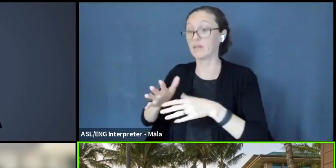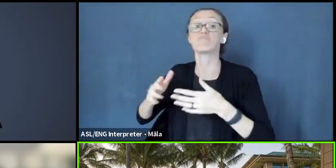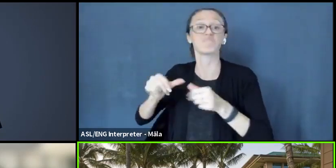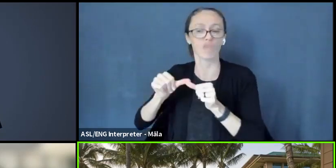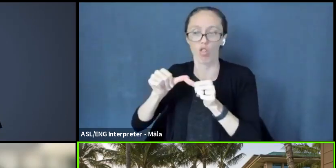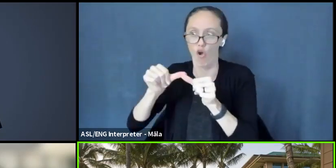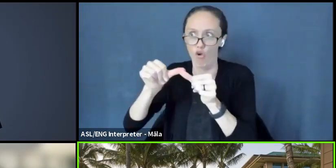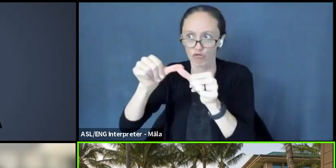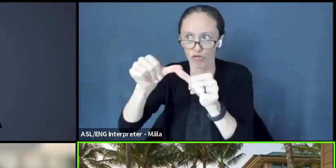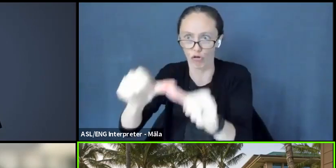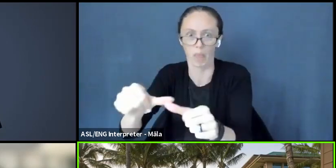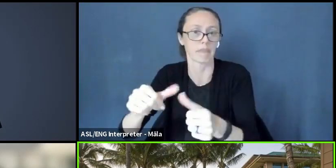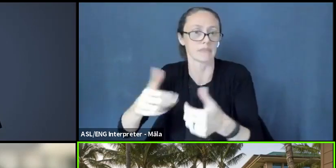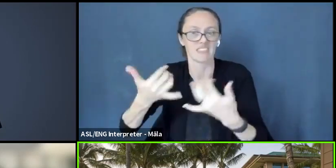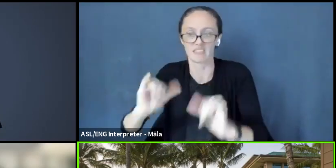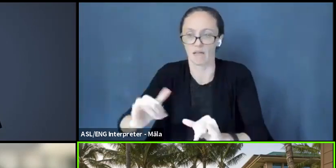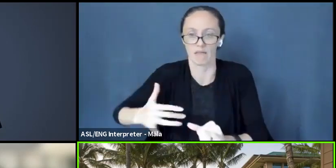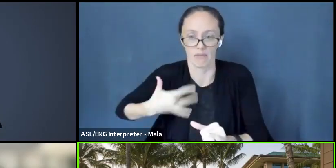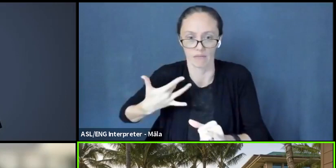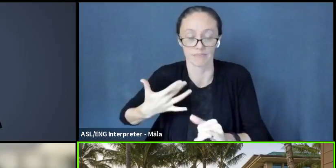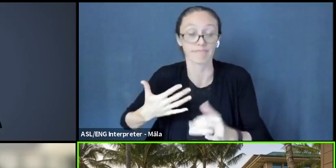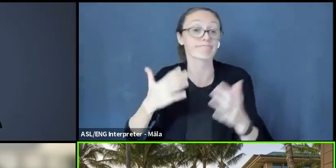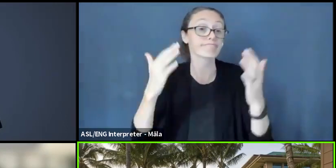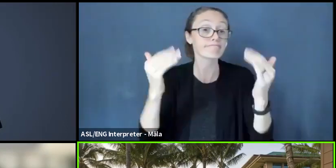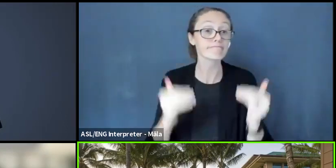People wonder about the vaccine. Vaccines side effects.